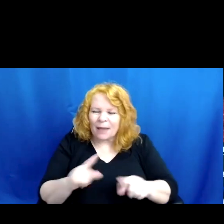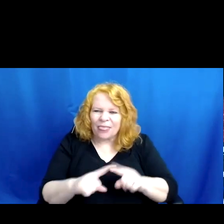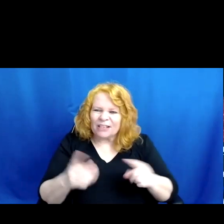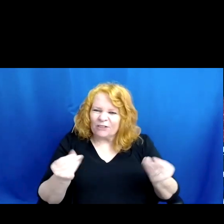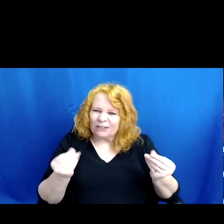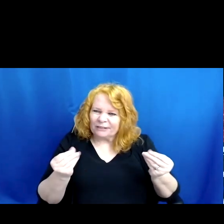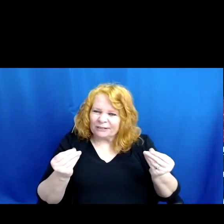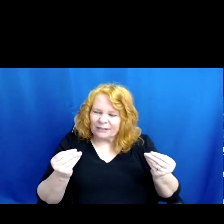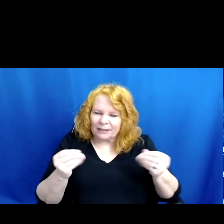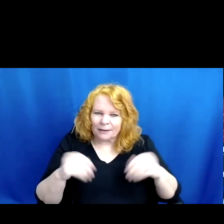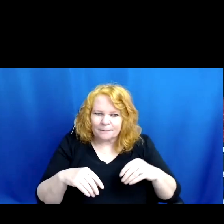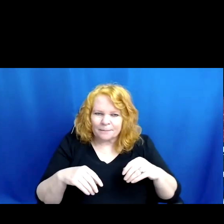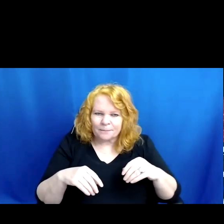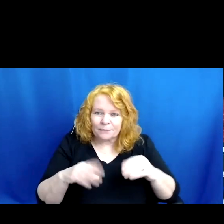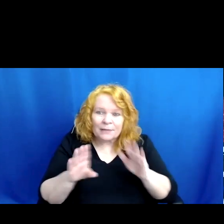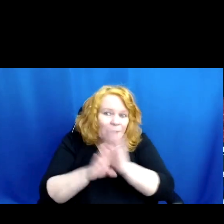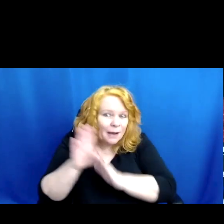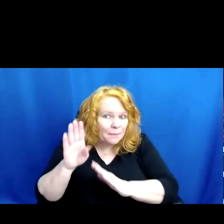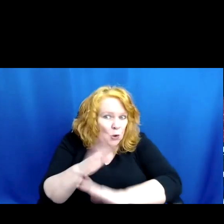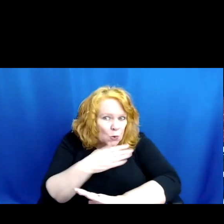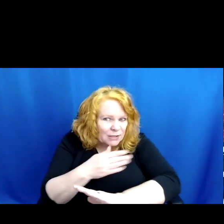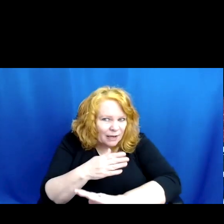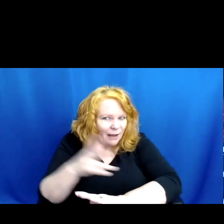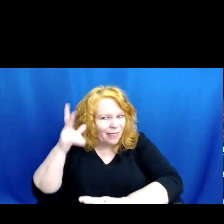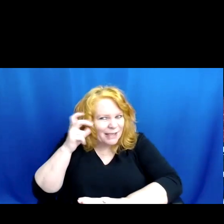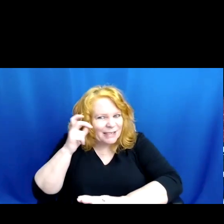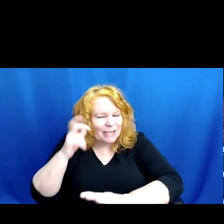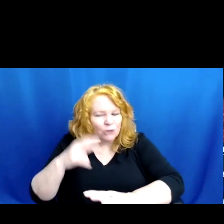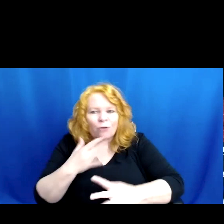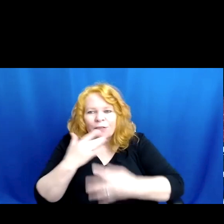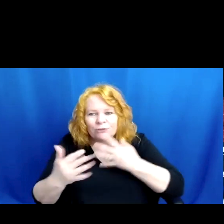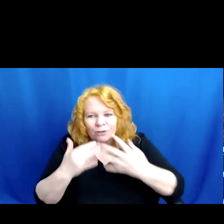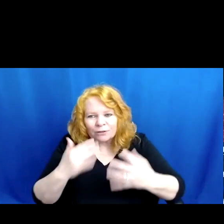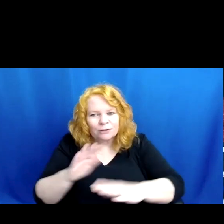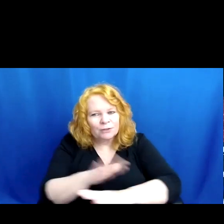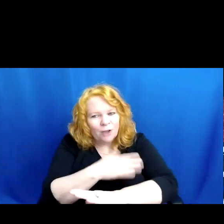Developing music. Listening to the songs. Singing. Listening to the music. The Rhythm.